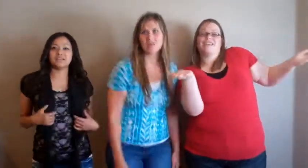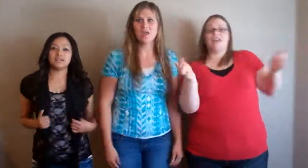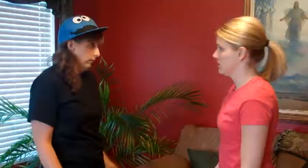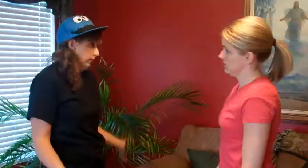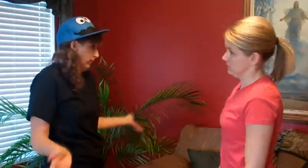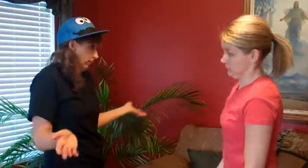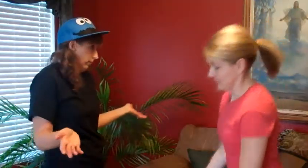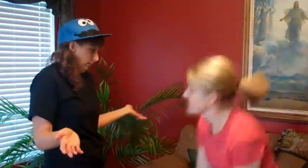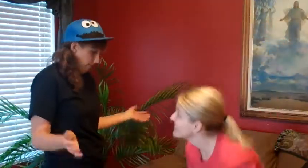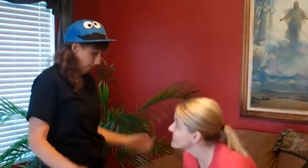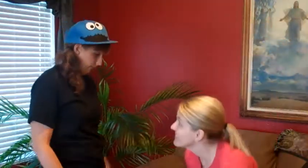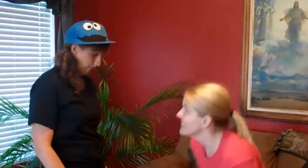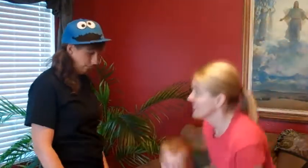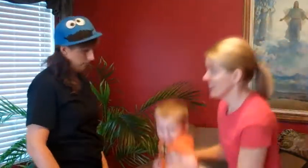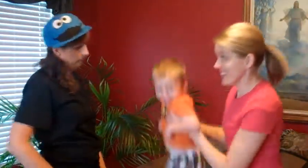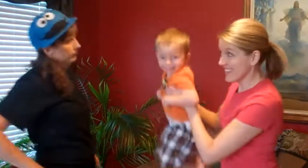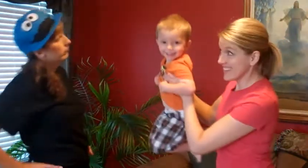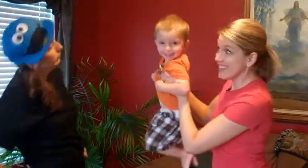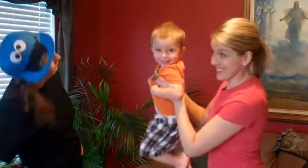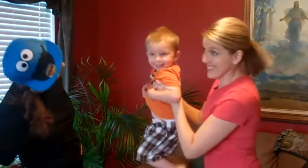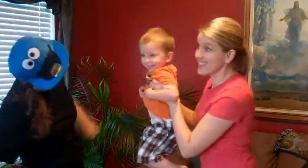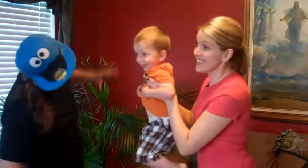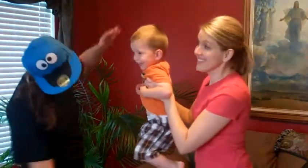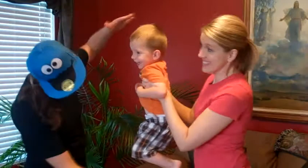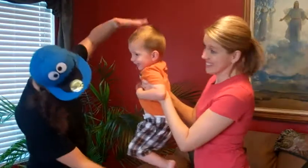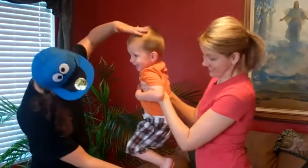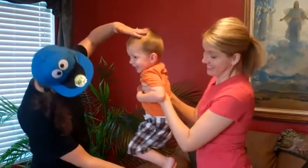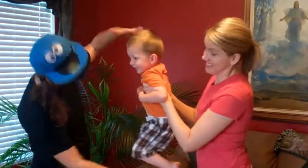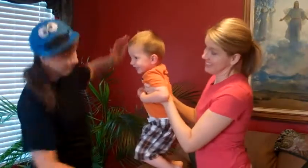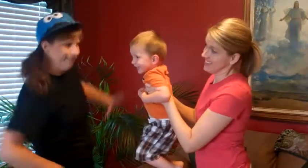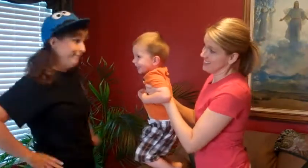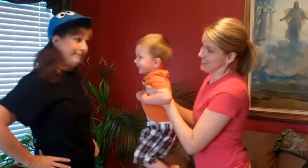Hey, me just met you And this is crazy